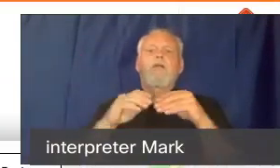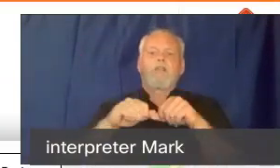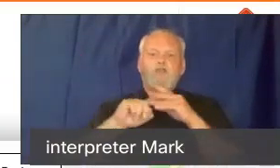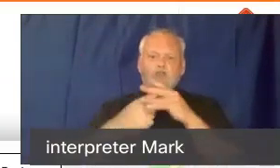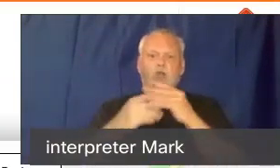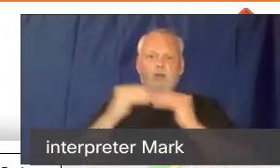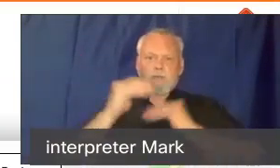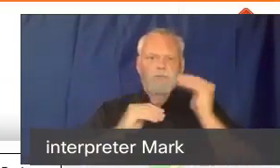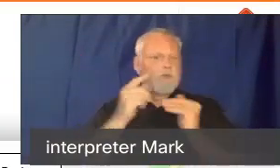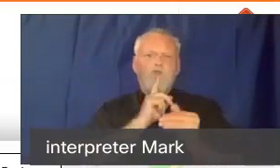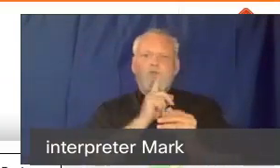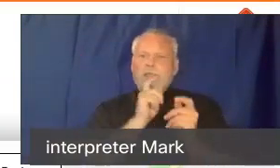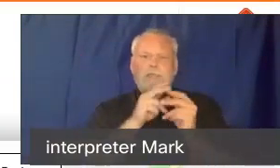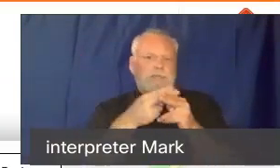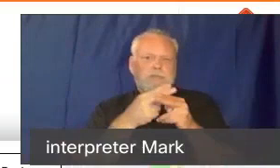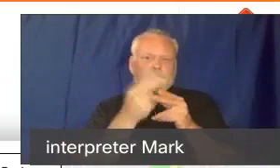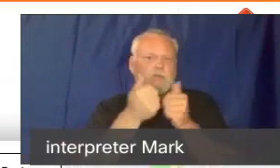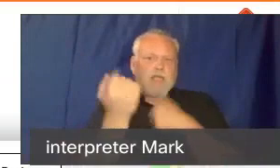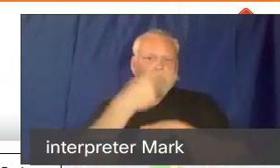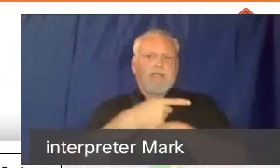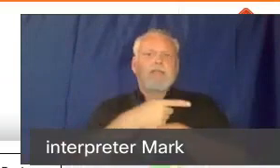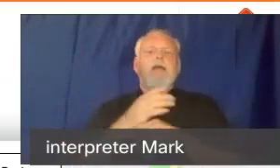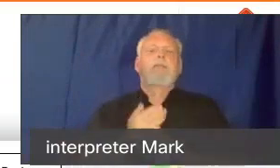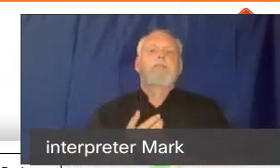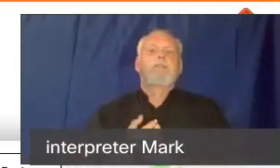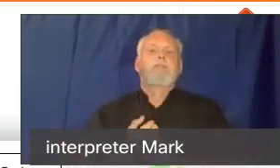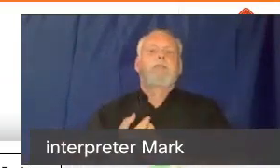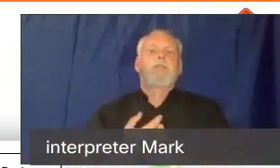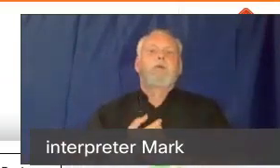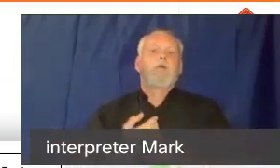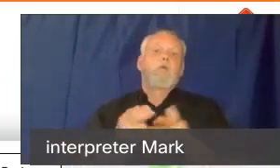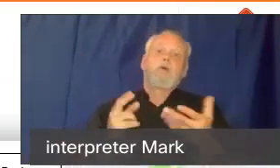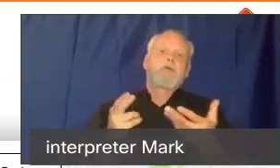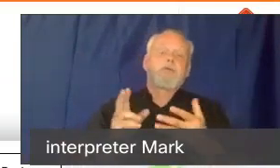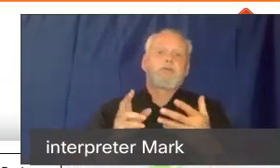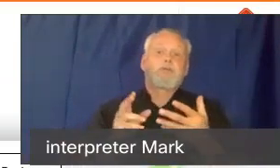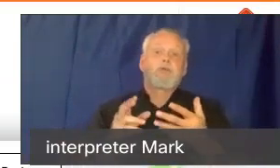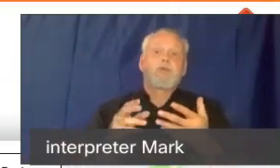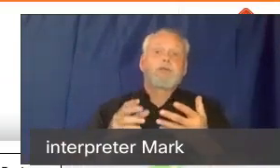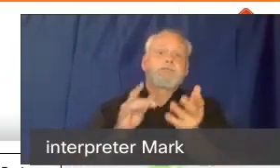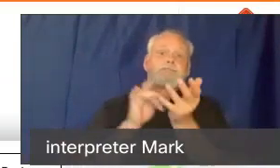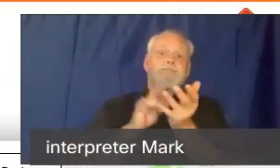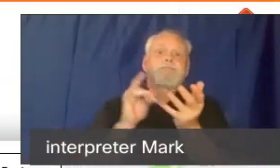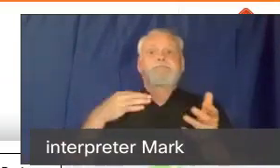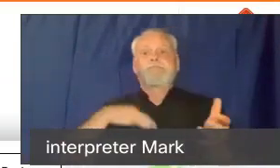Very soon any day now and that's we're taking advantage of some recently completed. pepco work.